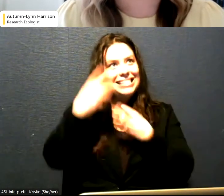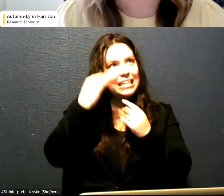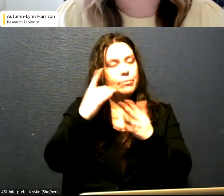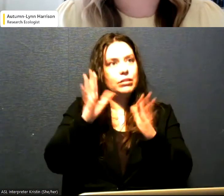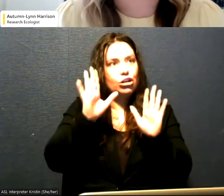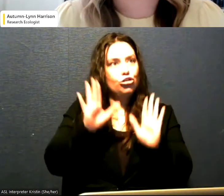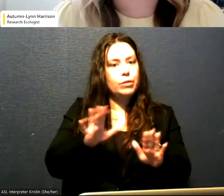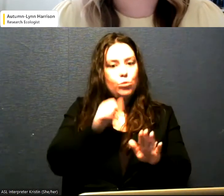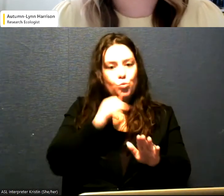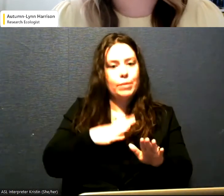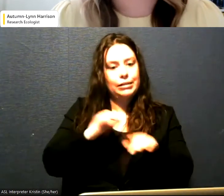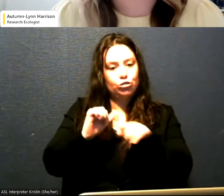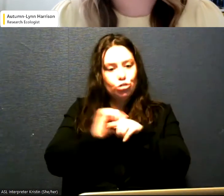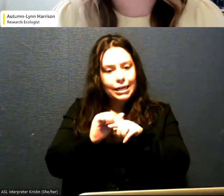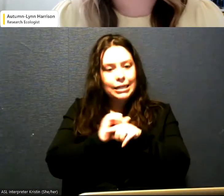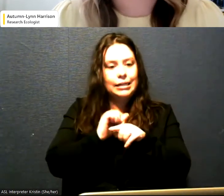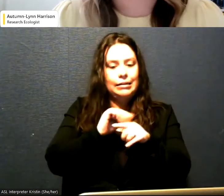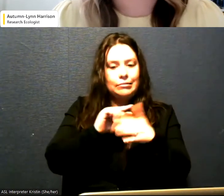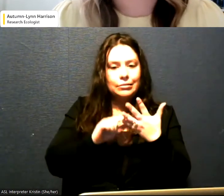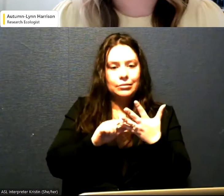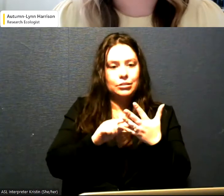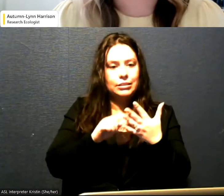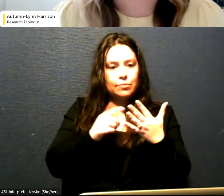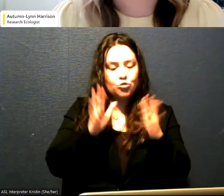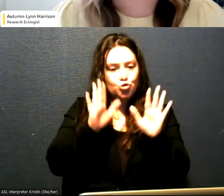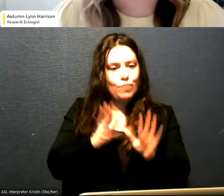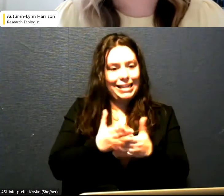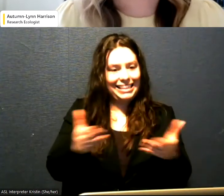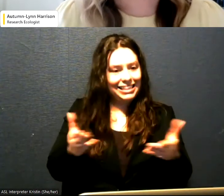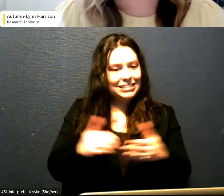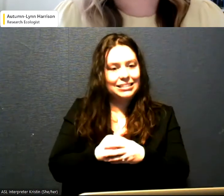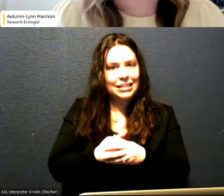really great things was what sort of just opened my eyes and they were always willing to answer any